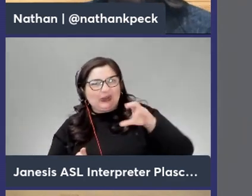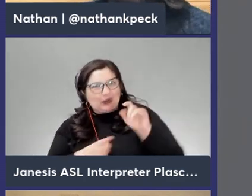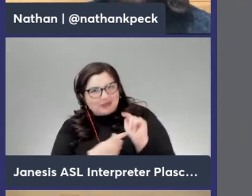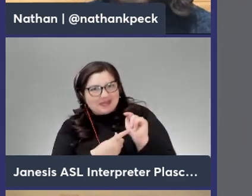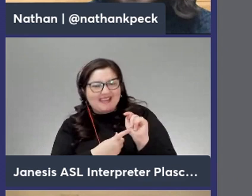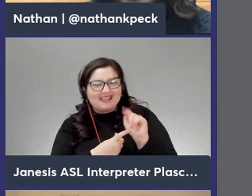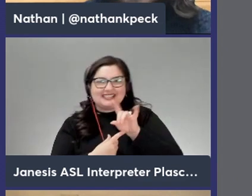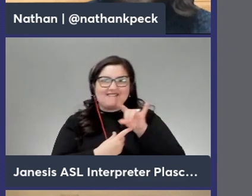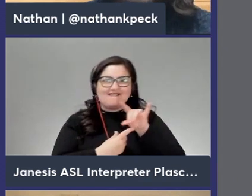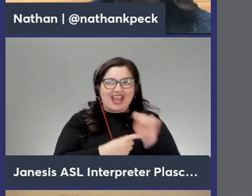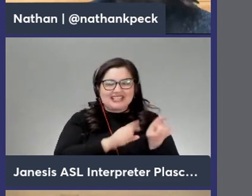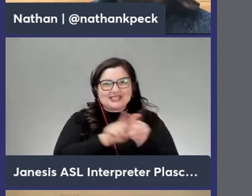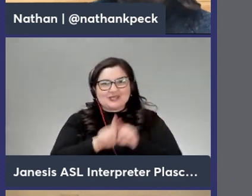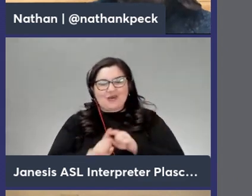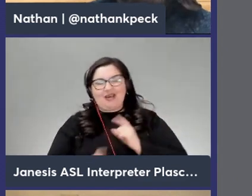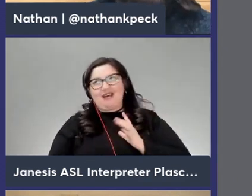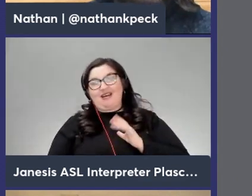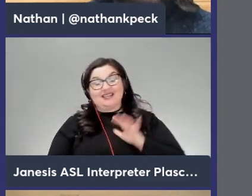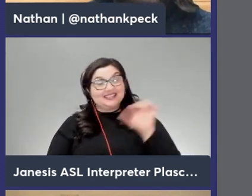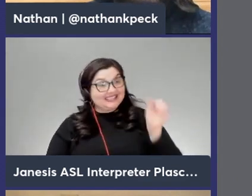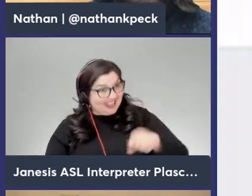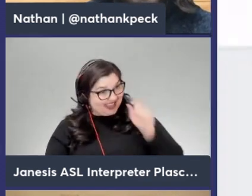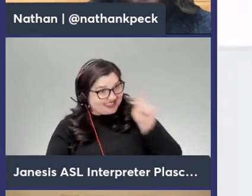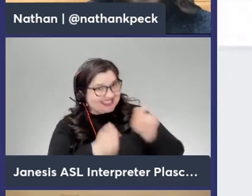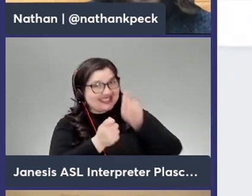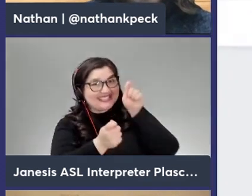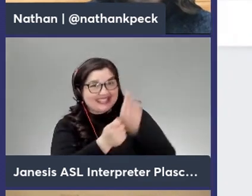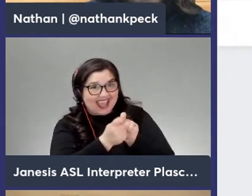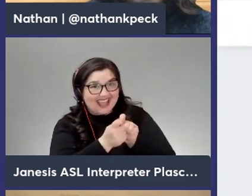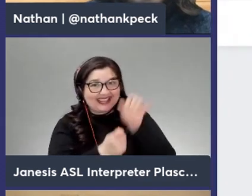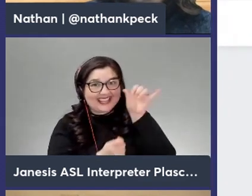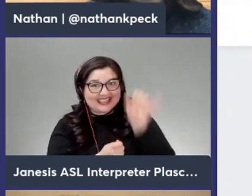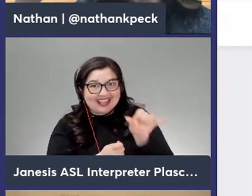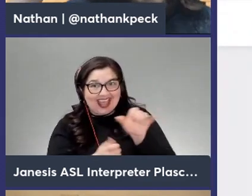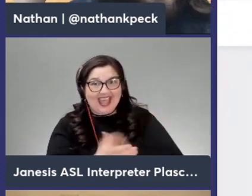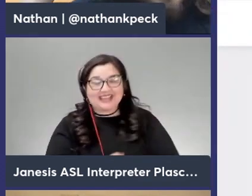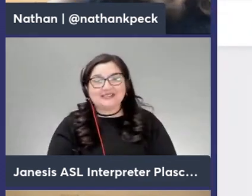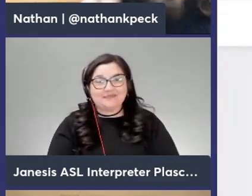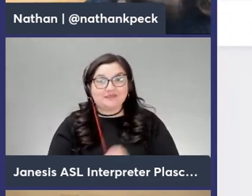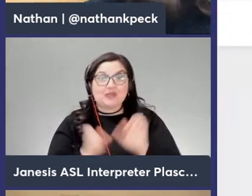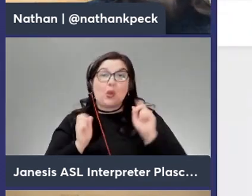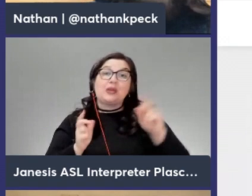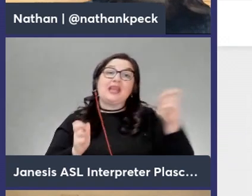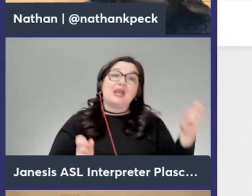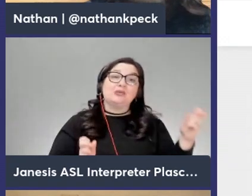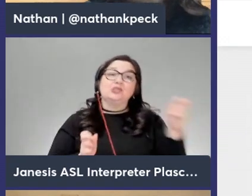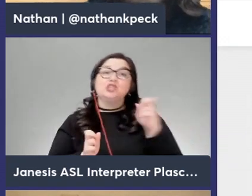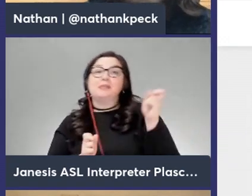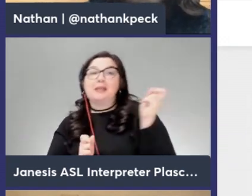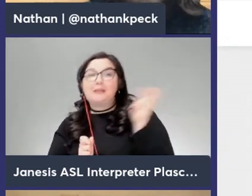Yep, exactly. Alright, so jumping back to our tutorial here,